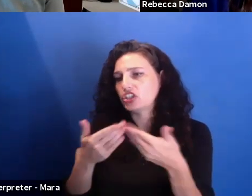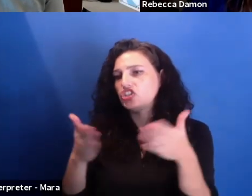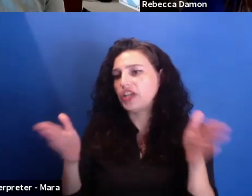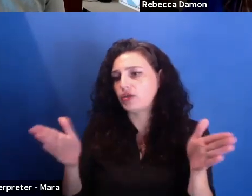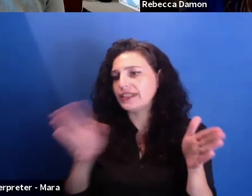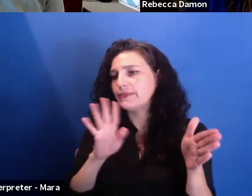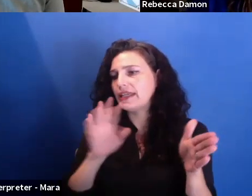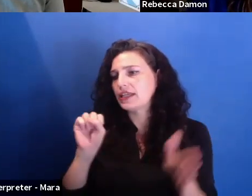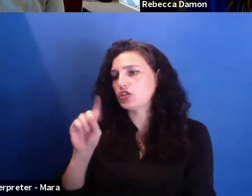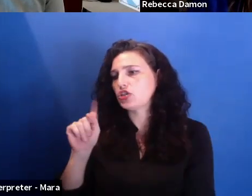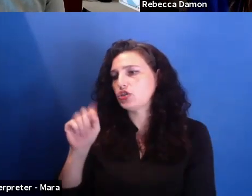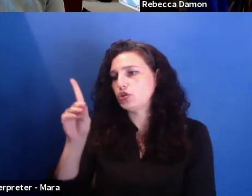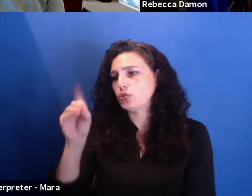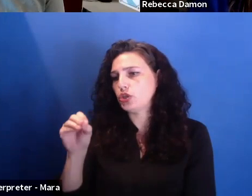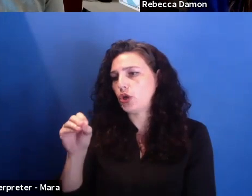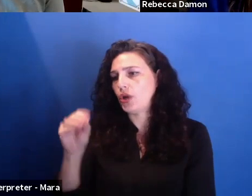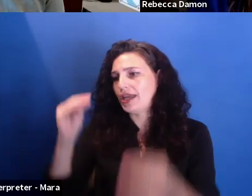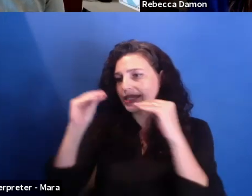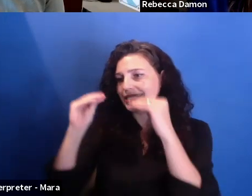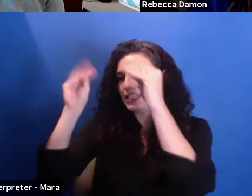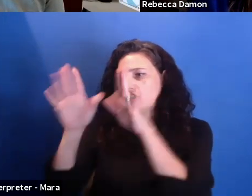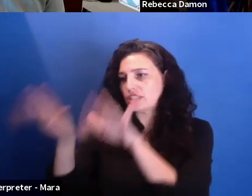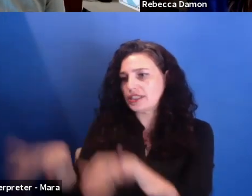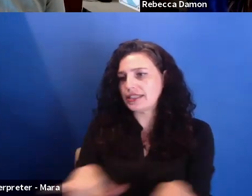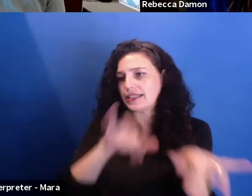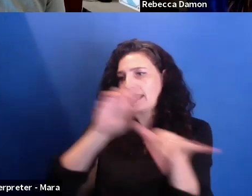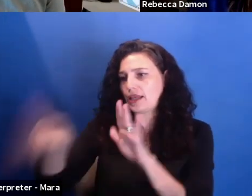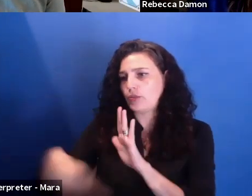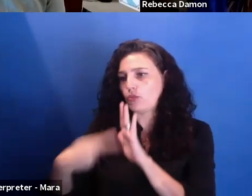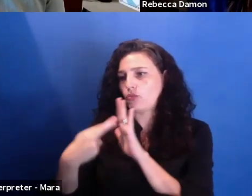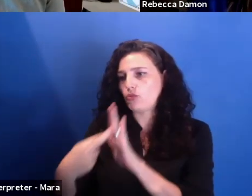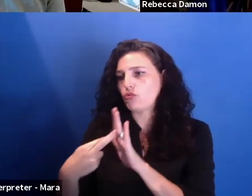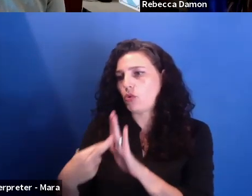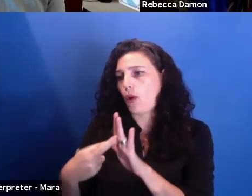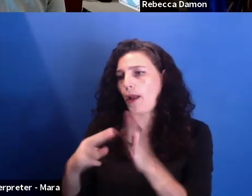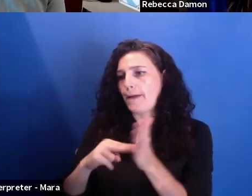their role will be the same. To the extent that a studio teacher is serving in a welfare role,